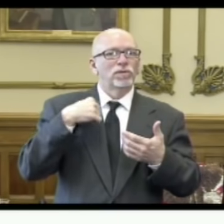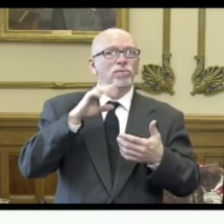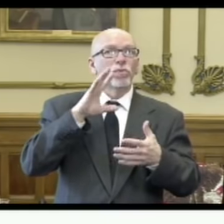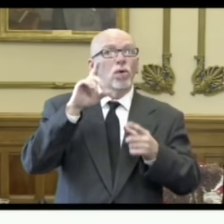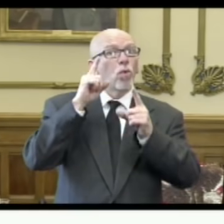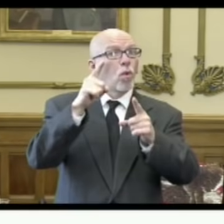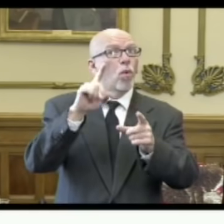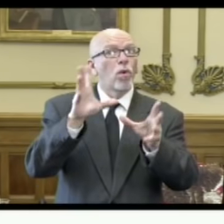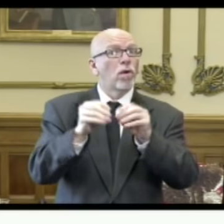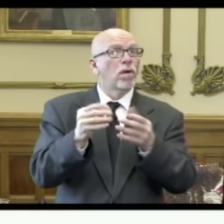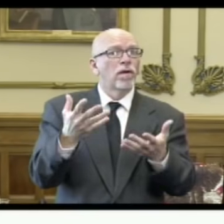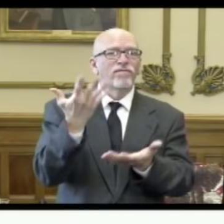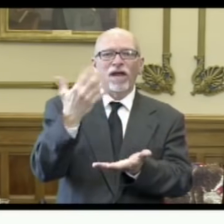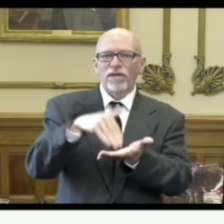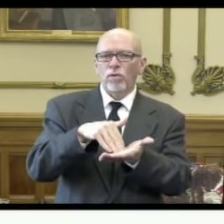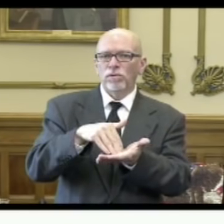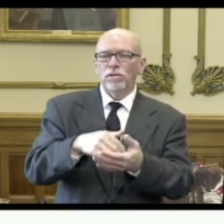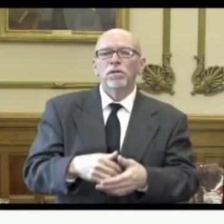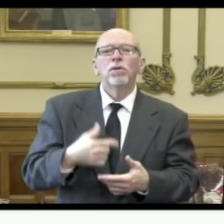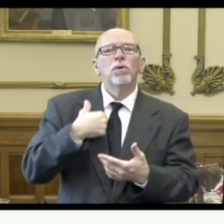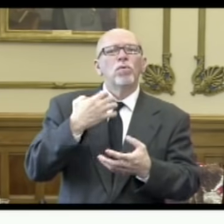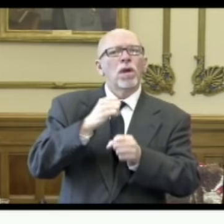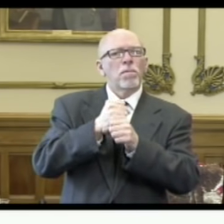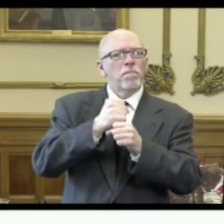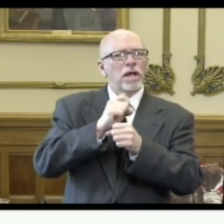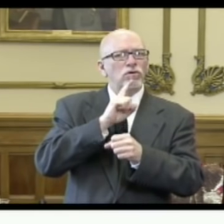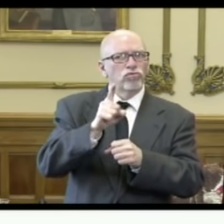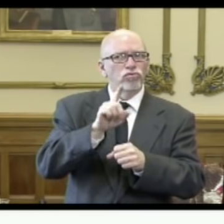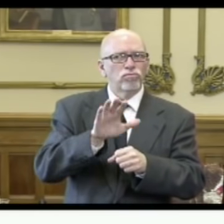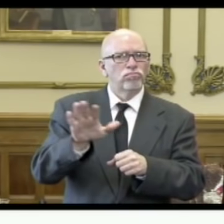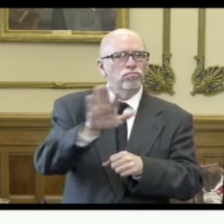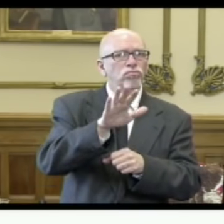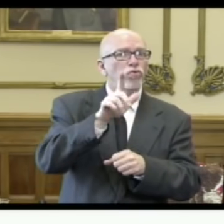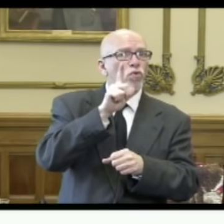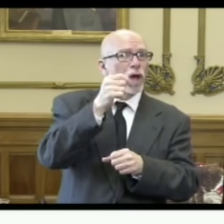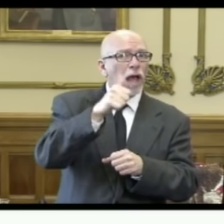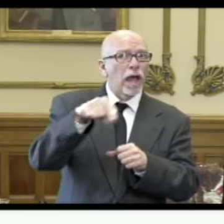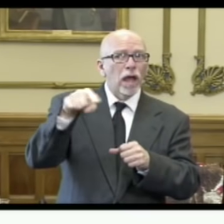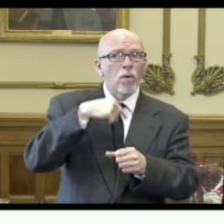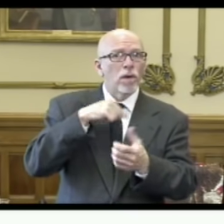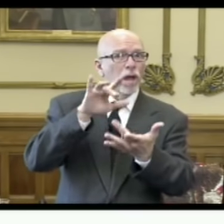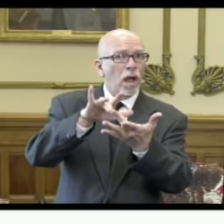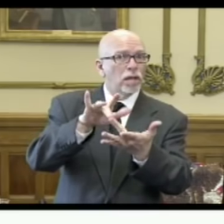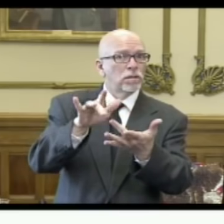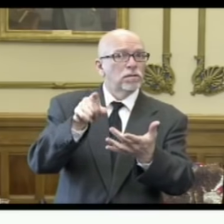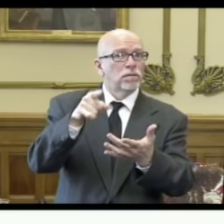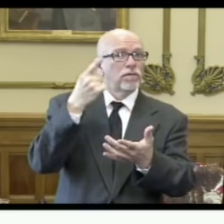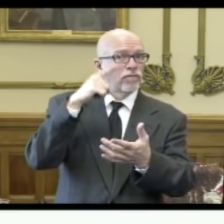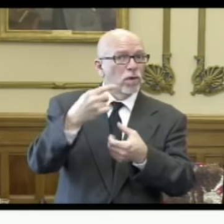PARTICIPATE IN PHASE ONE. AND WE ARE WELL ON OUR WAY TOWARDS